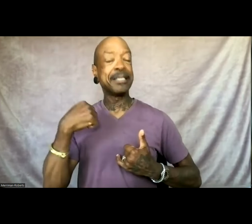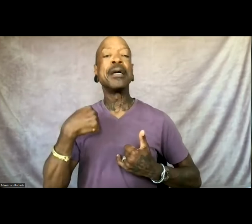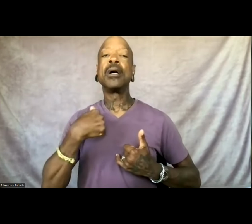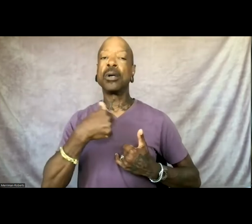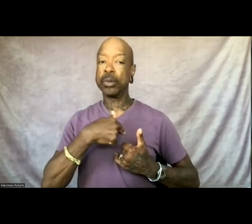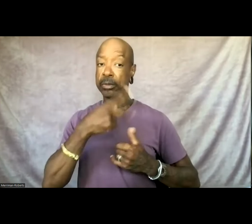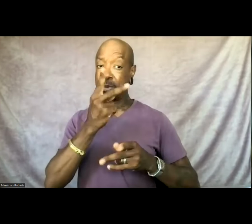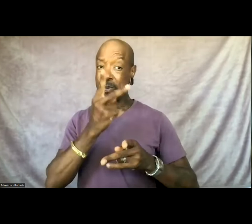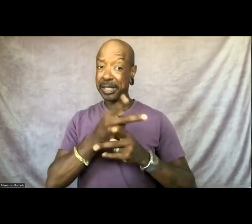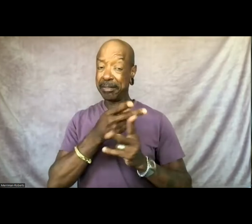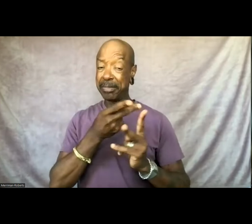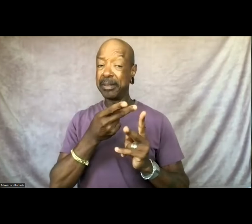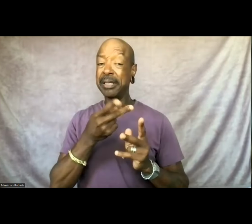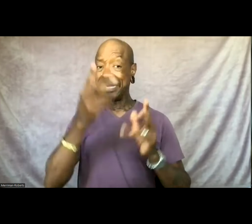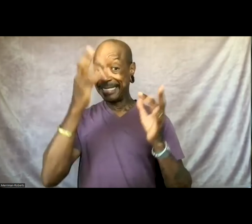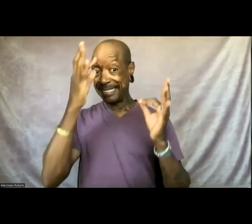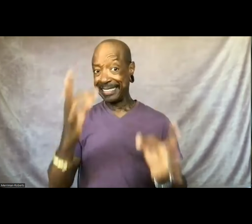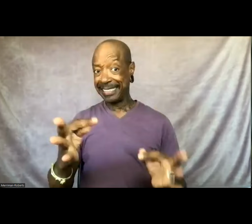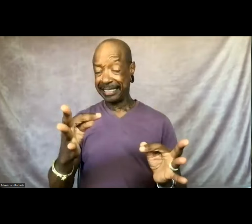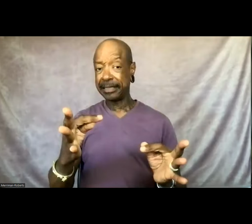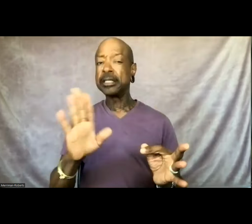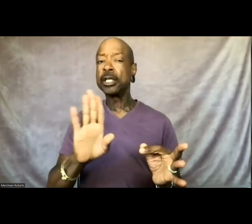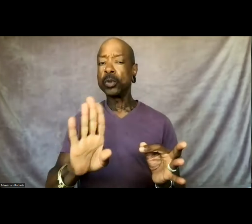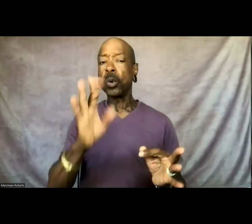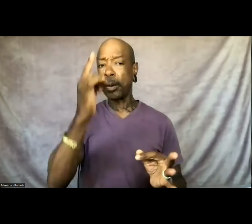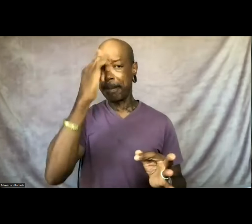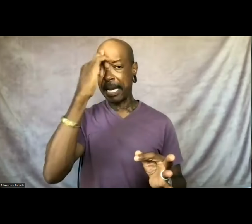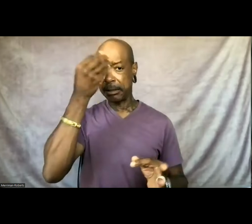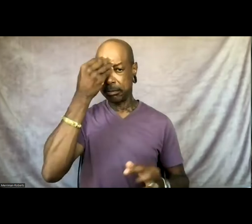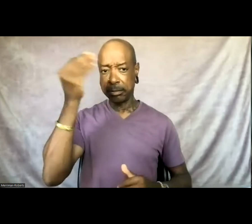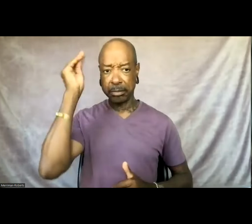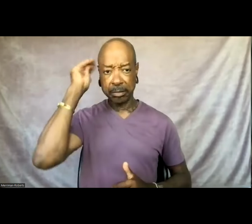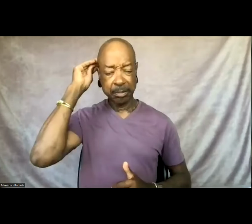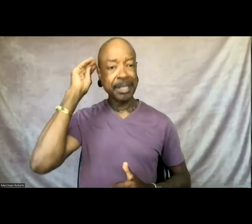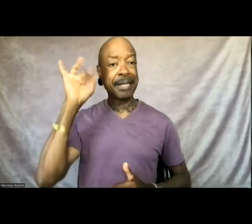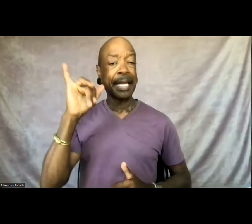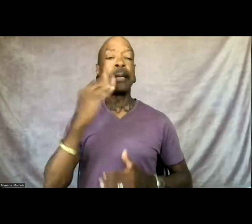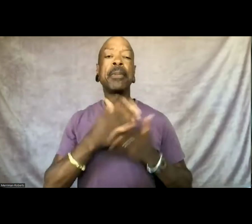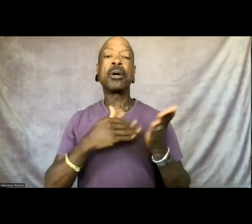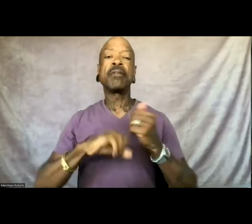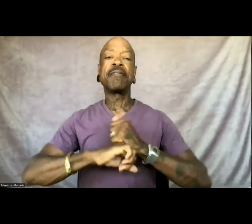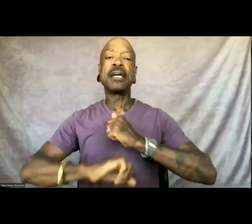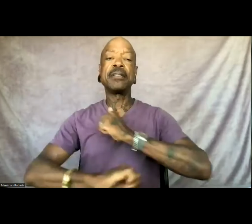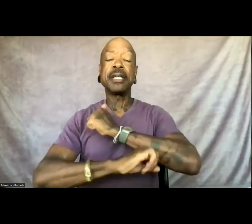So we really -- as we talk about all of these wins that